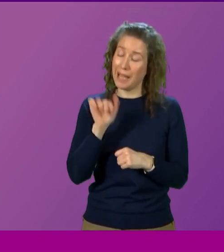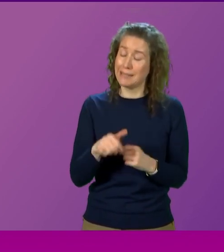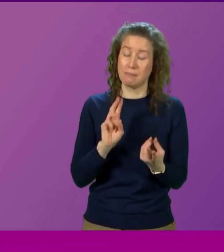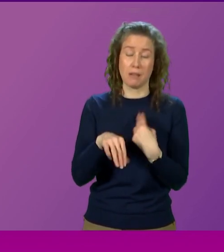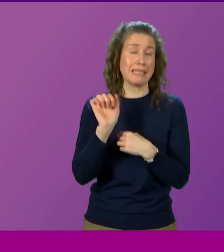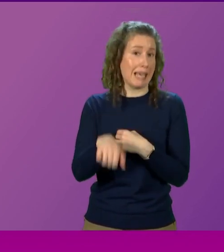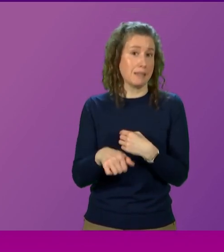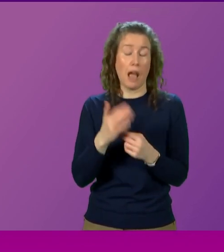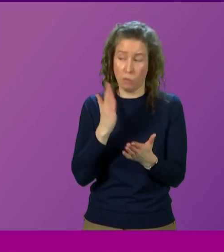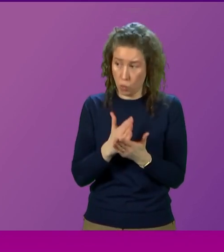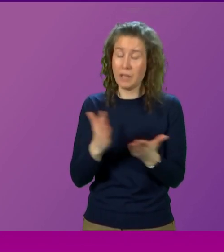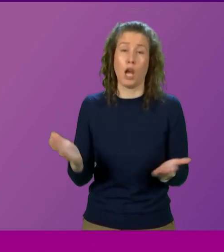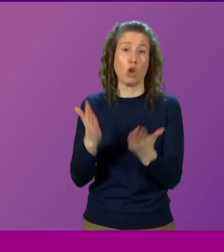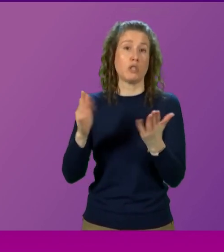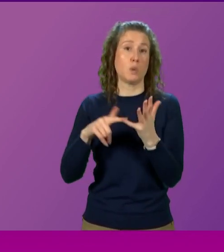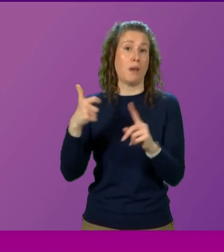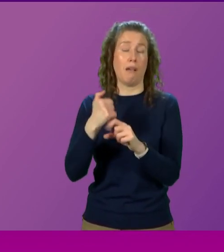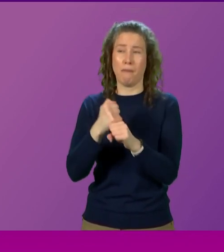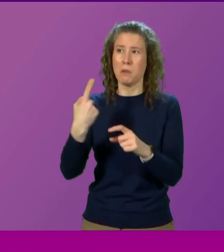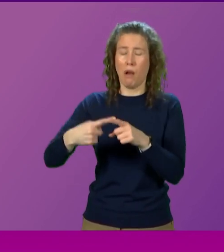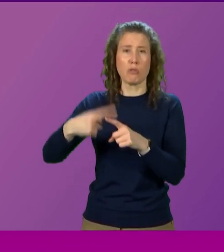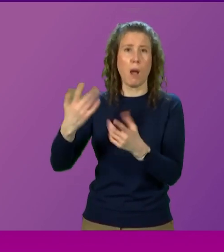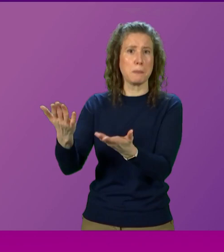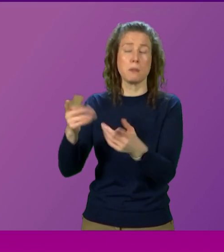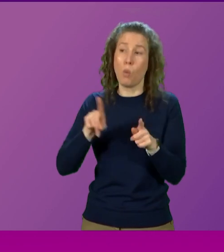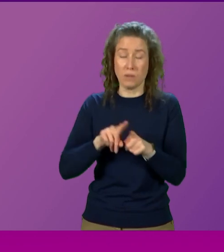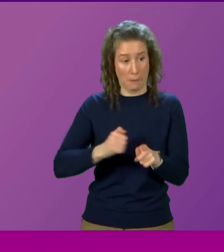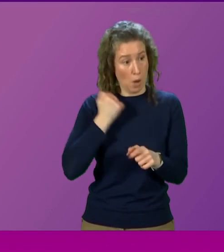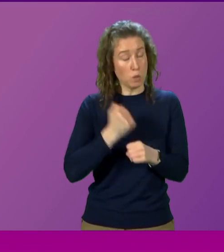I encourage the UK Government to go faster, but I also say to my Government that we need